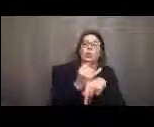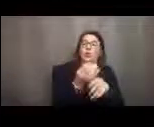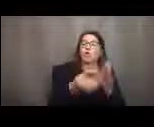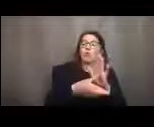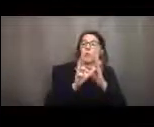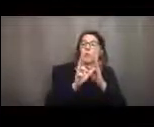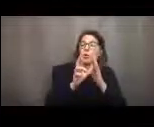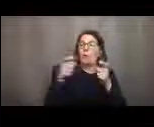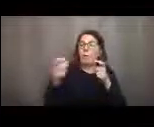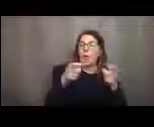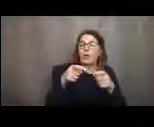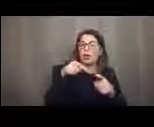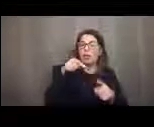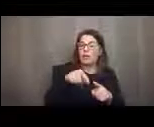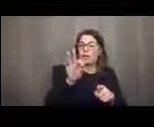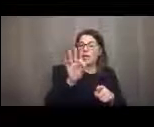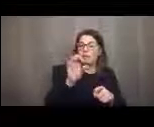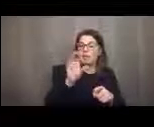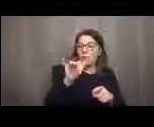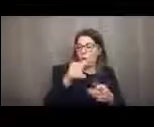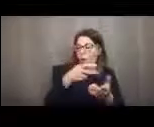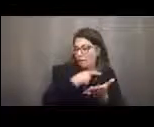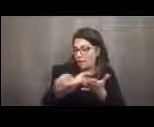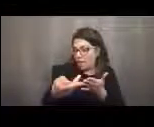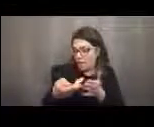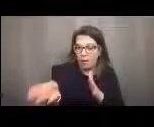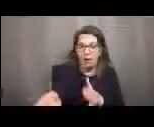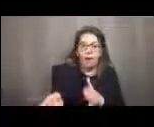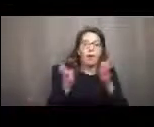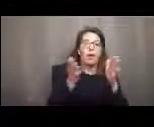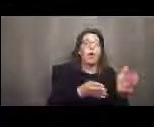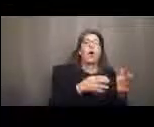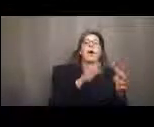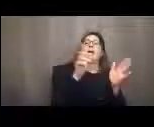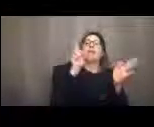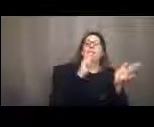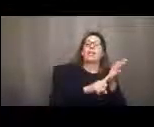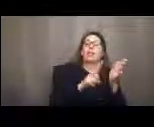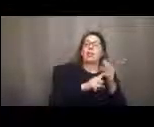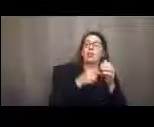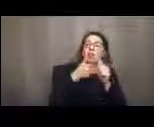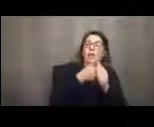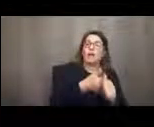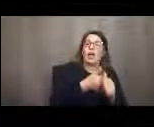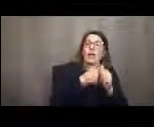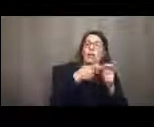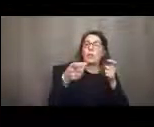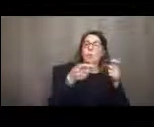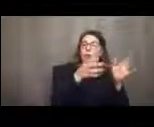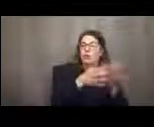or manage such an FCOI, or failure by the Investigator to comply with the management plan,